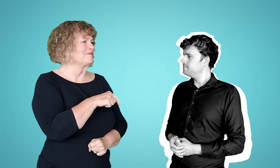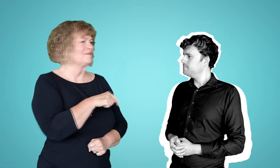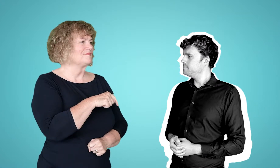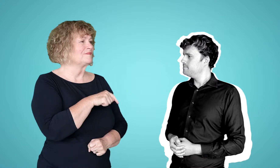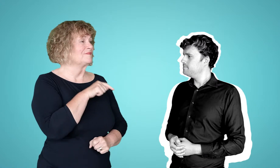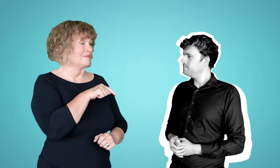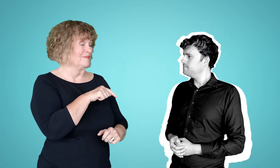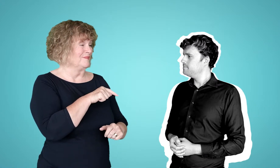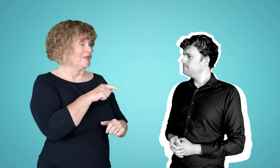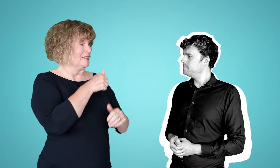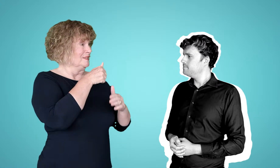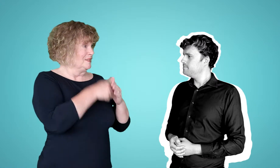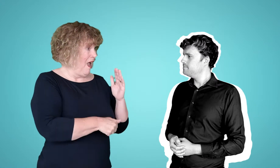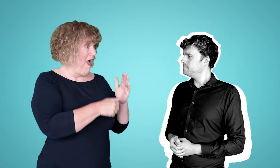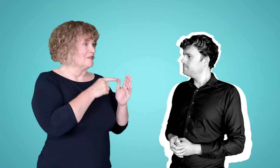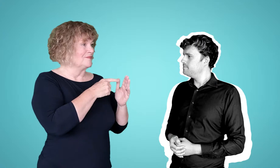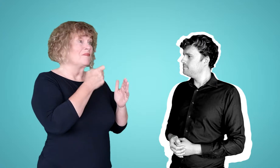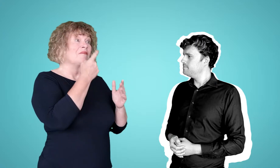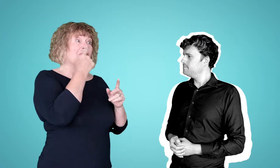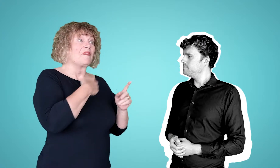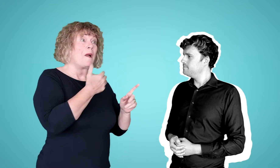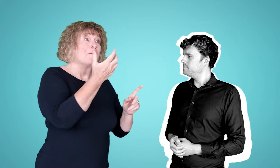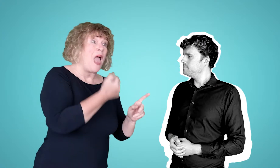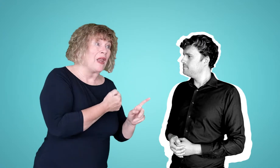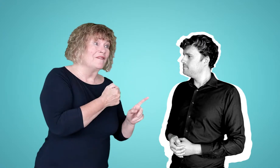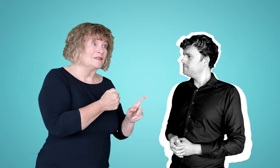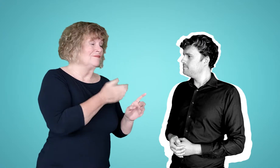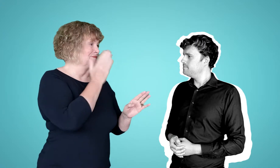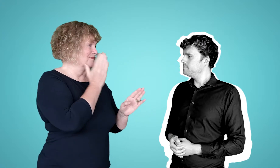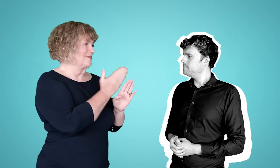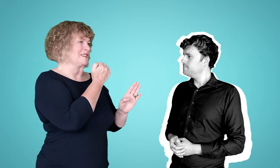to the start date of the qualifying benefit.